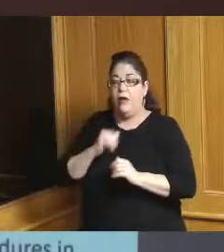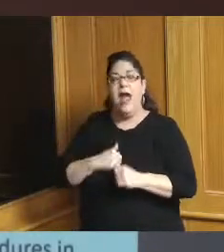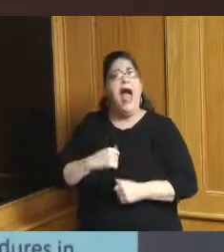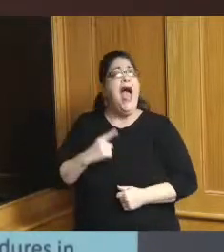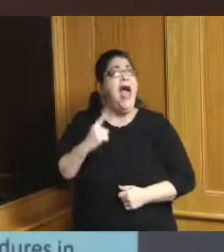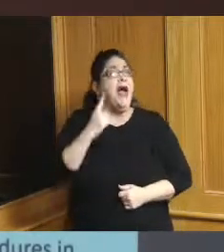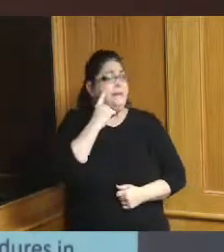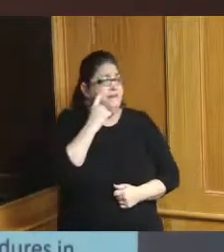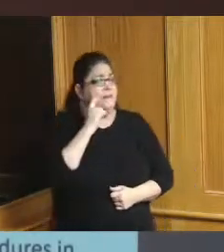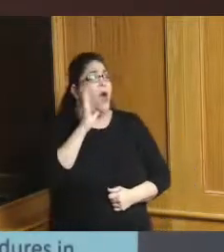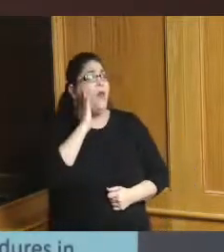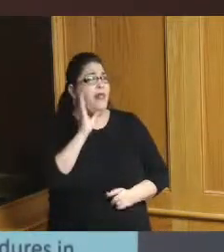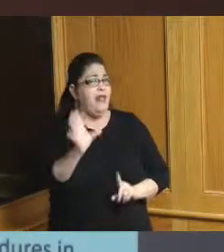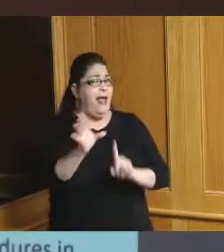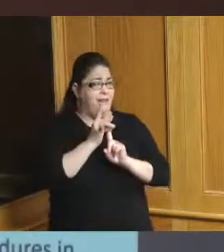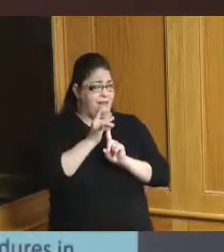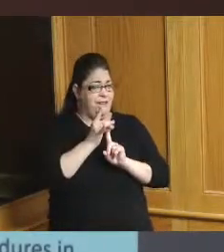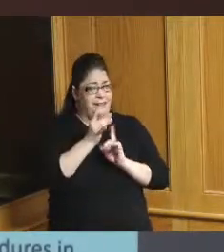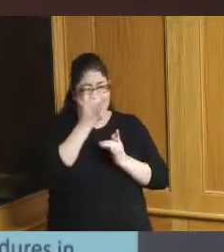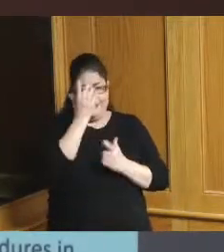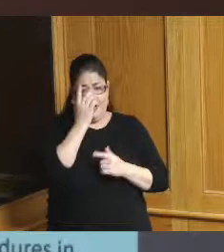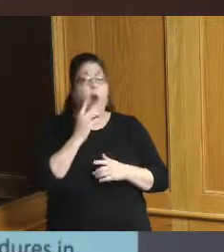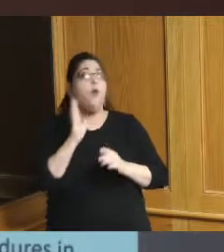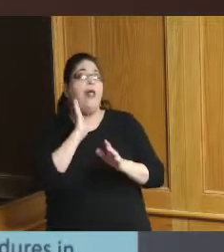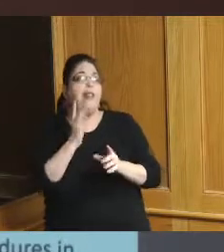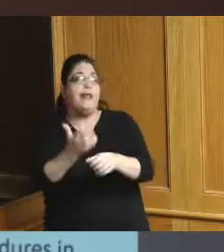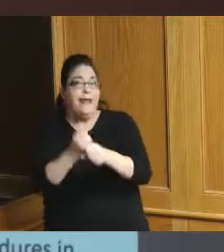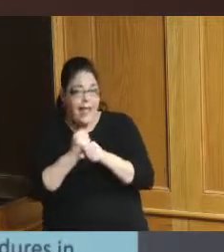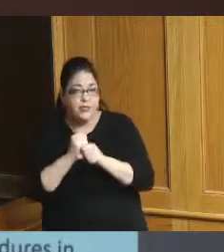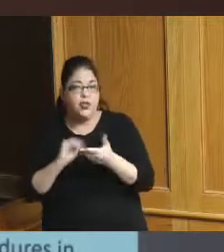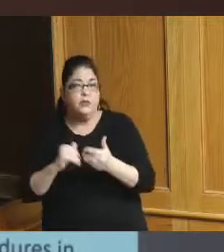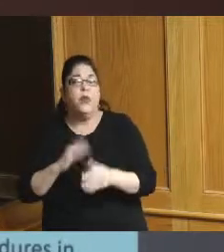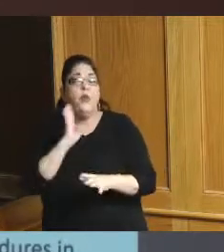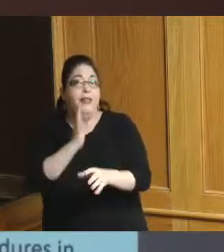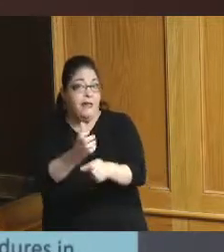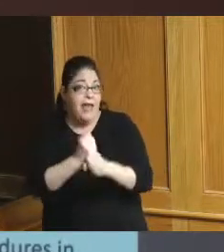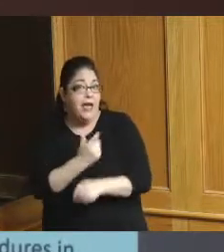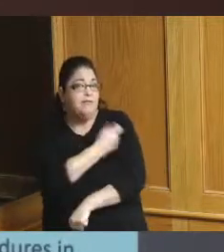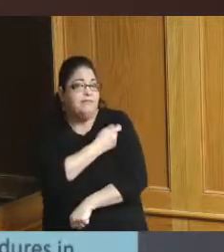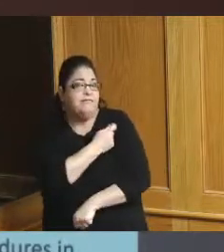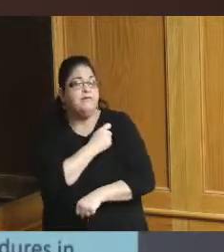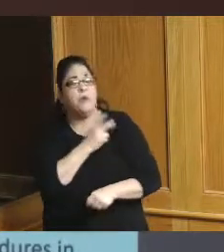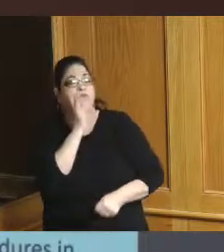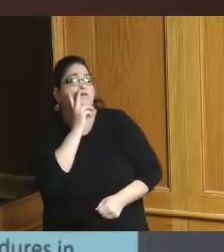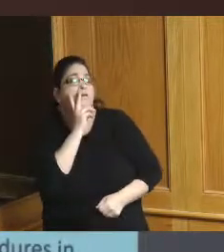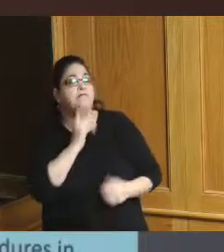I'm just not ready yet I just want to know one more thing I just want to make a little bit you know I just want to take my time I need to come to it myself